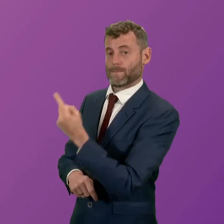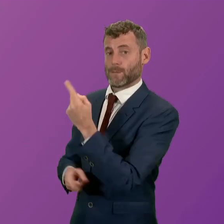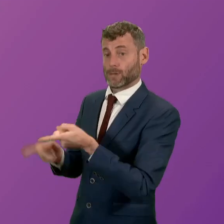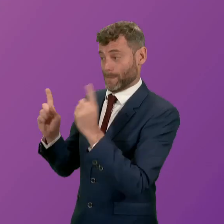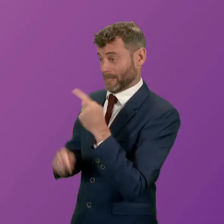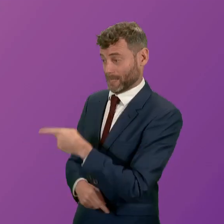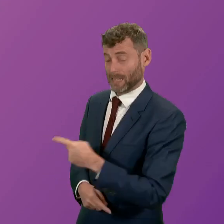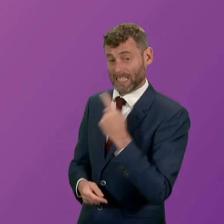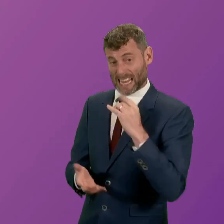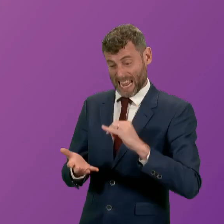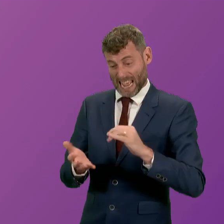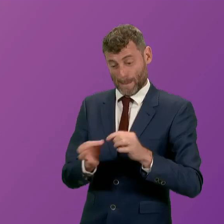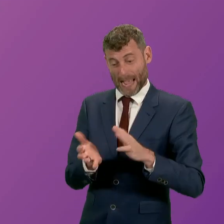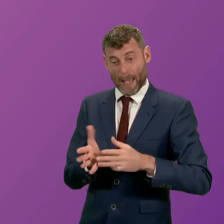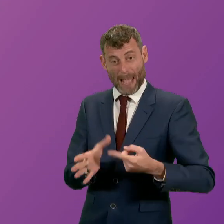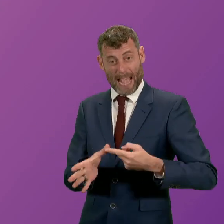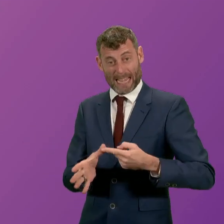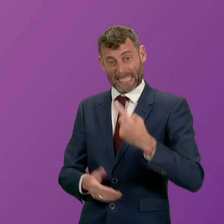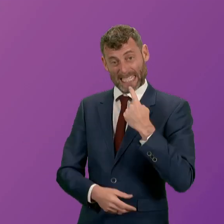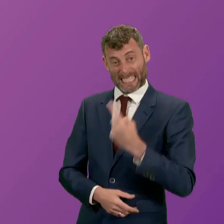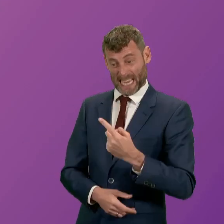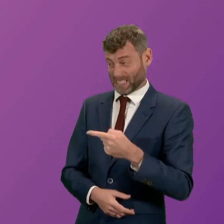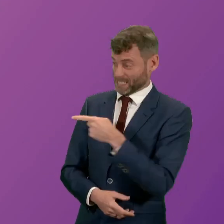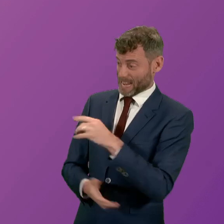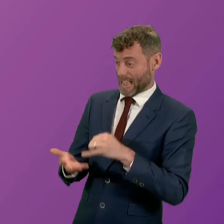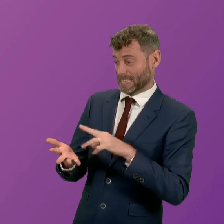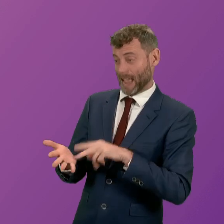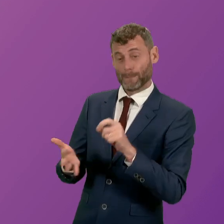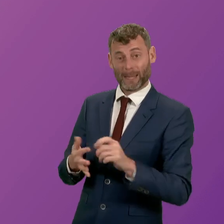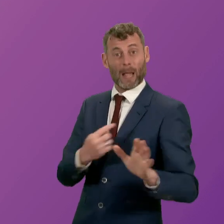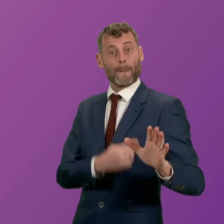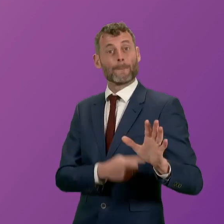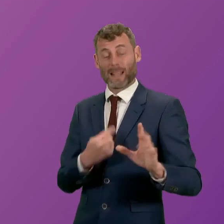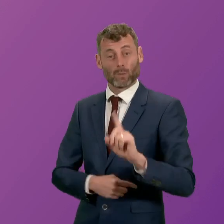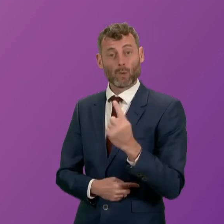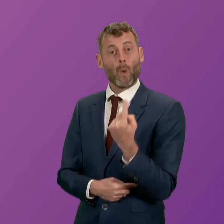pledge is equivalent to just one extra day of appointments—an increase of less than